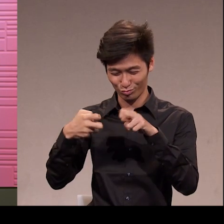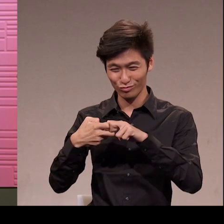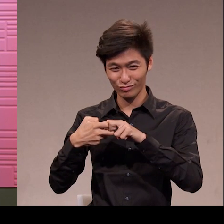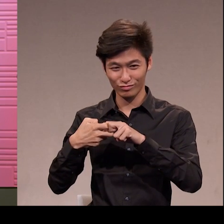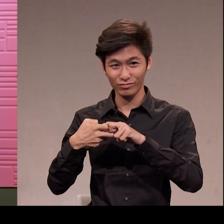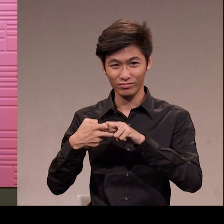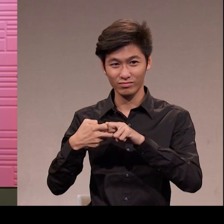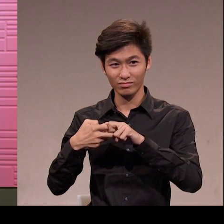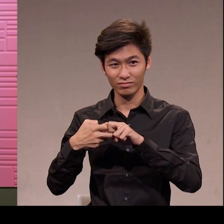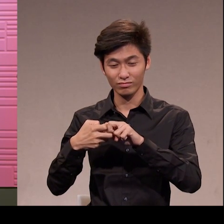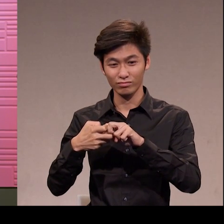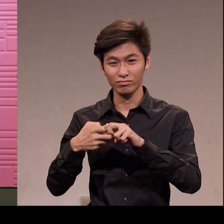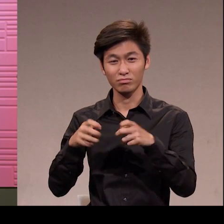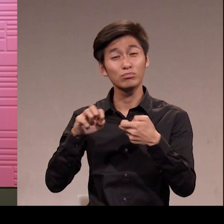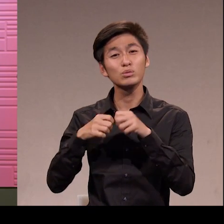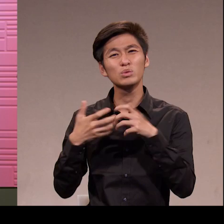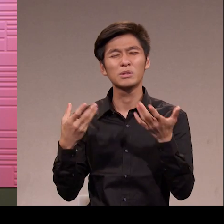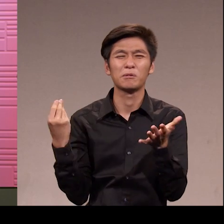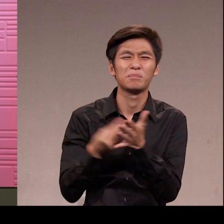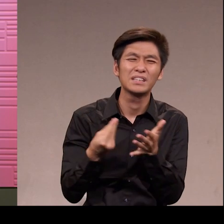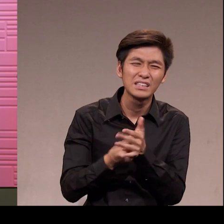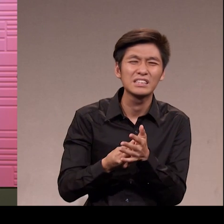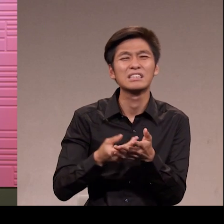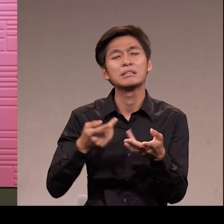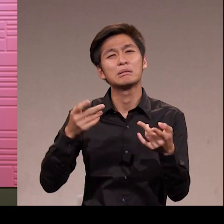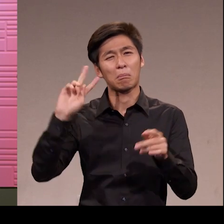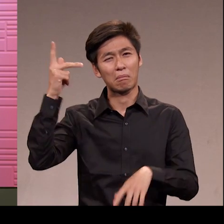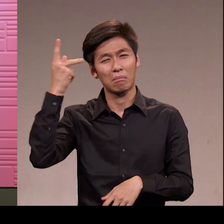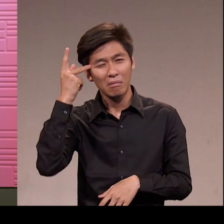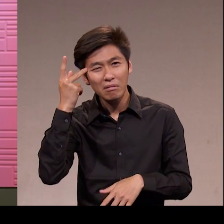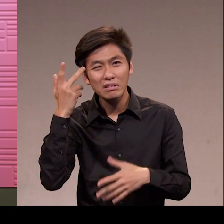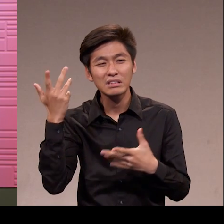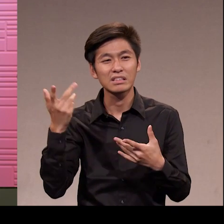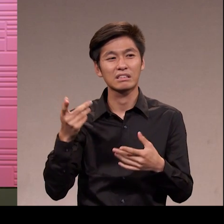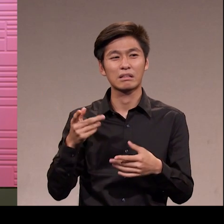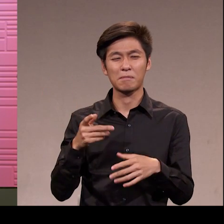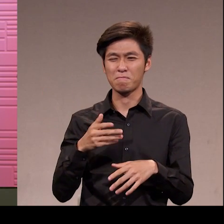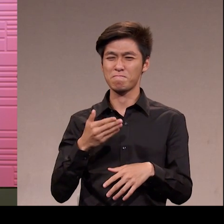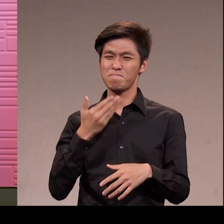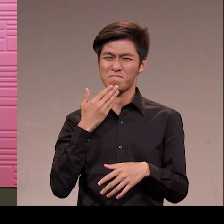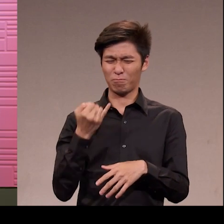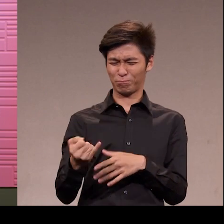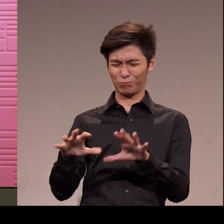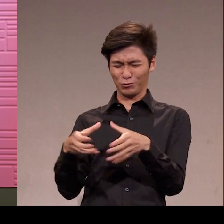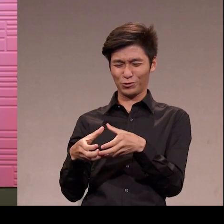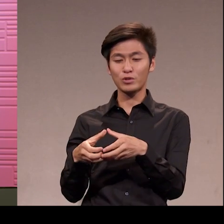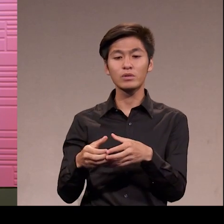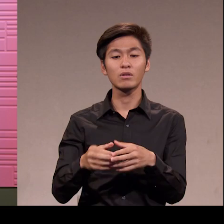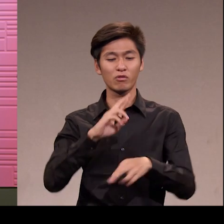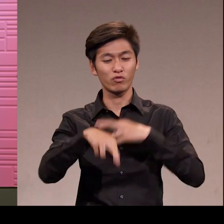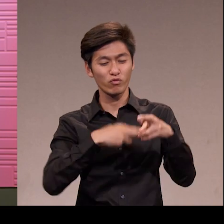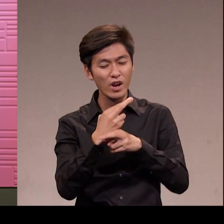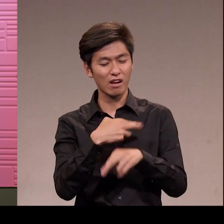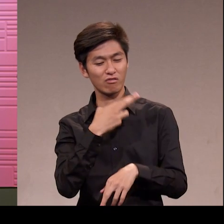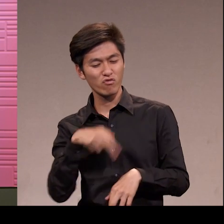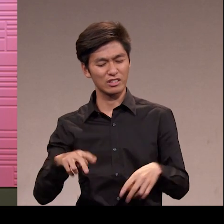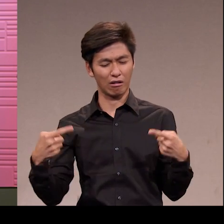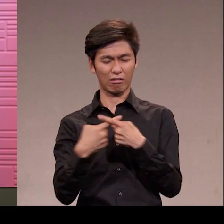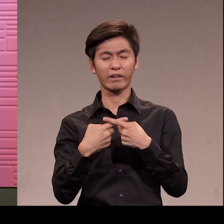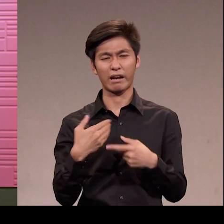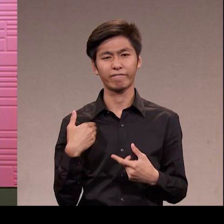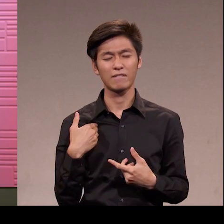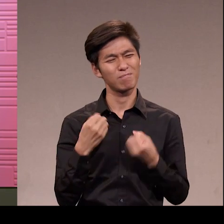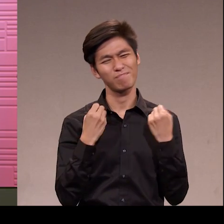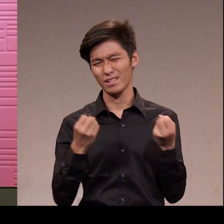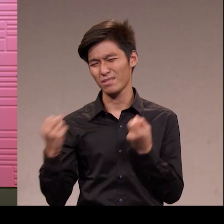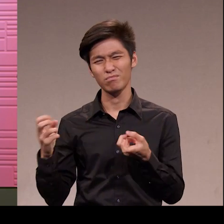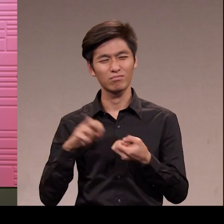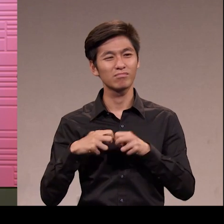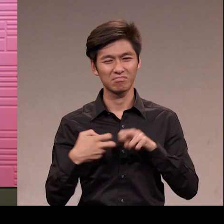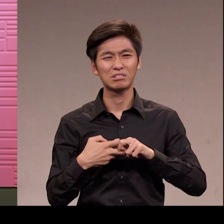This include money politics, ISIS, terrorism, and race and religious conflicts. Many, many problems.